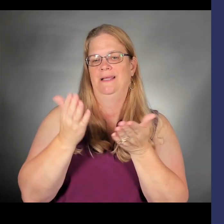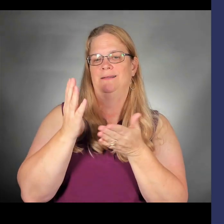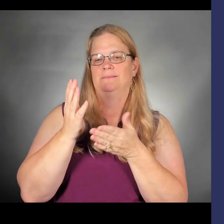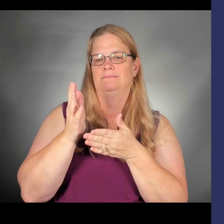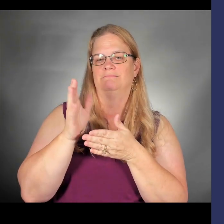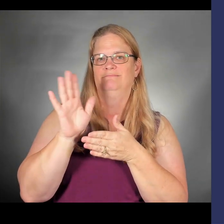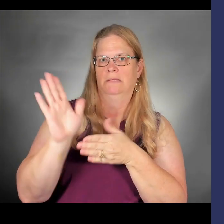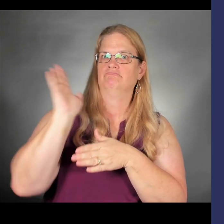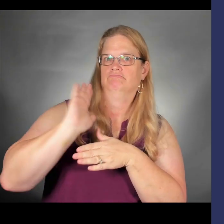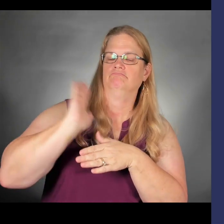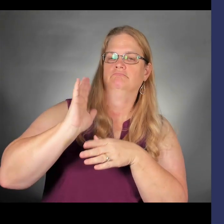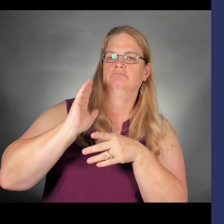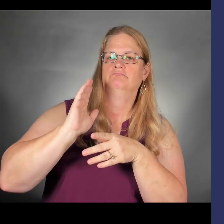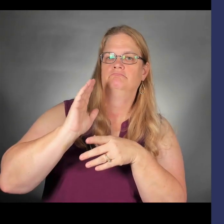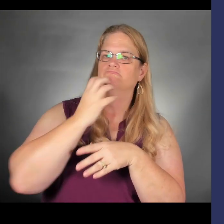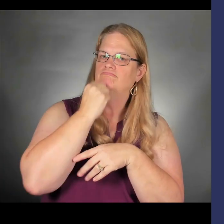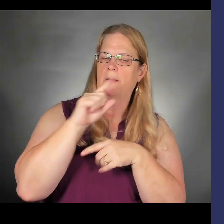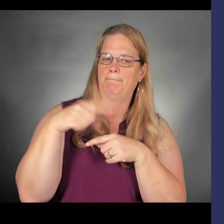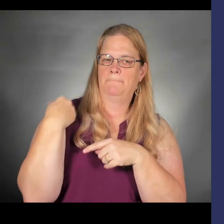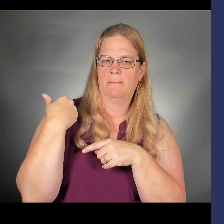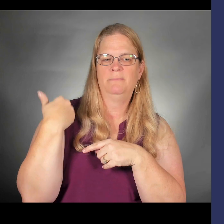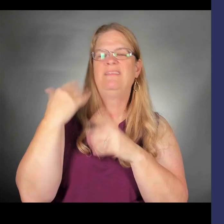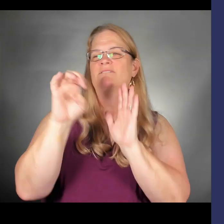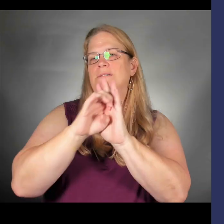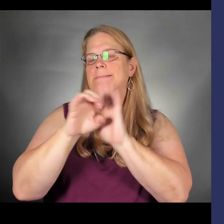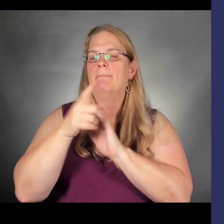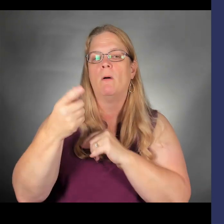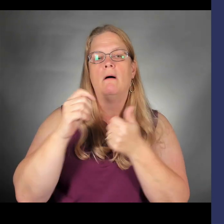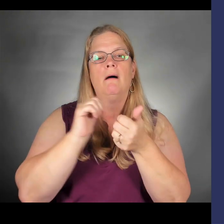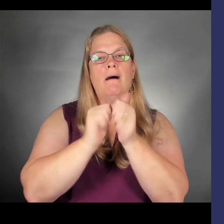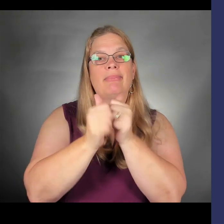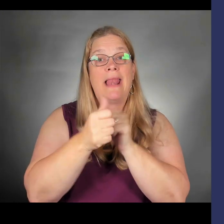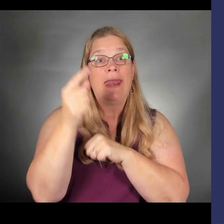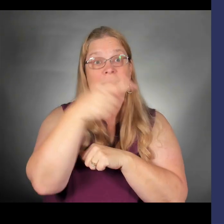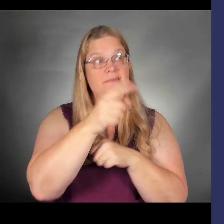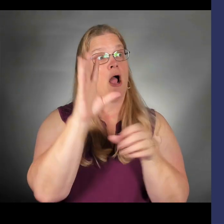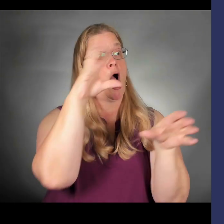Number 10: a loss of interest in things that they once cared about.